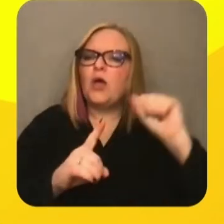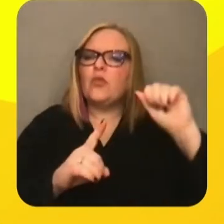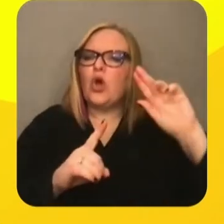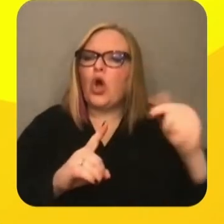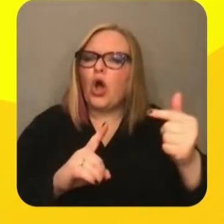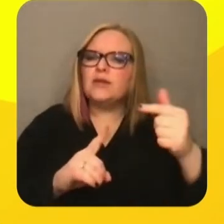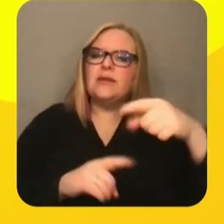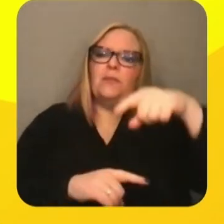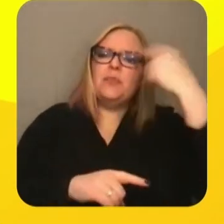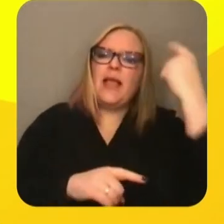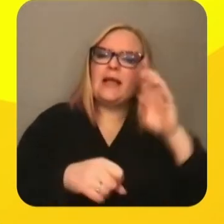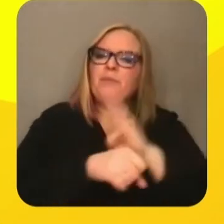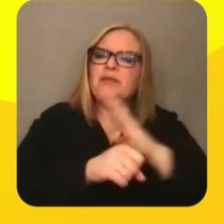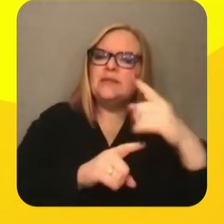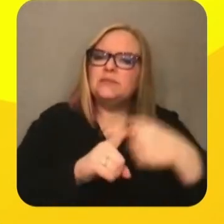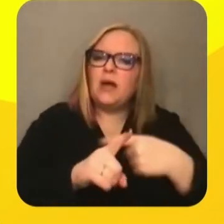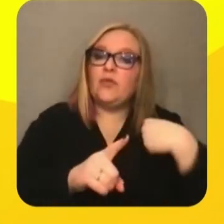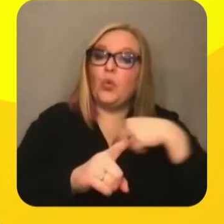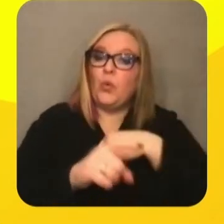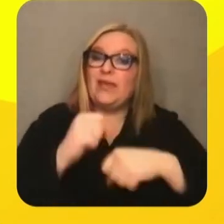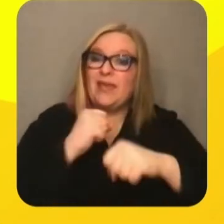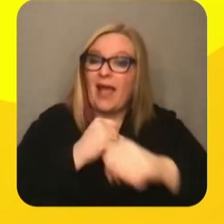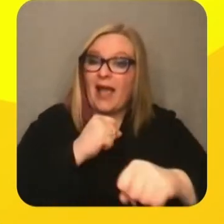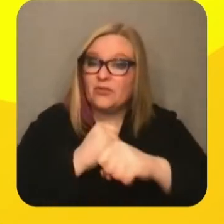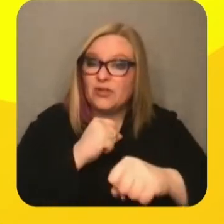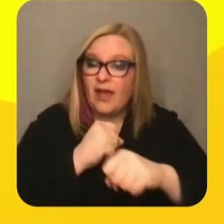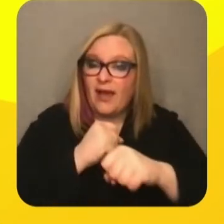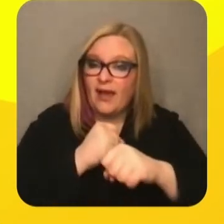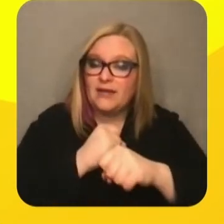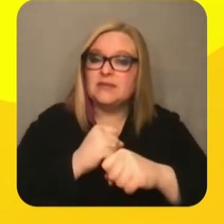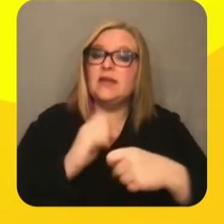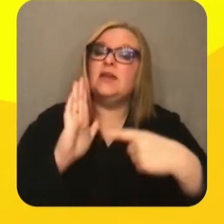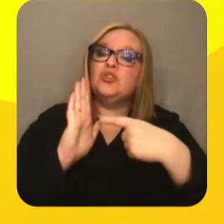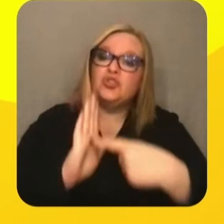We run a campaign, a marketing campaign where we feature black-owned businesses on our platform.